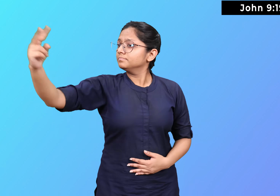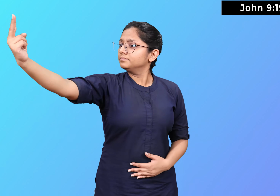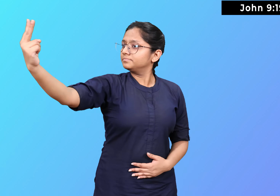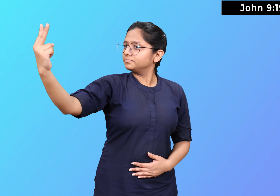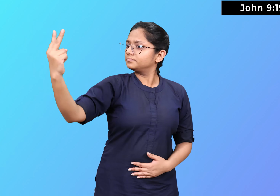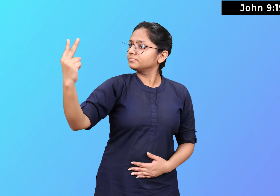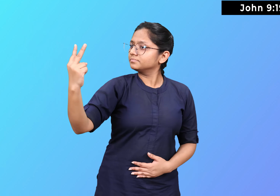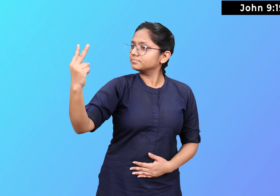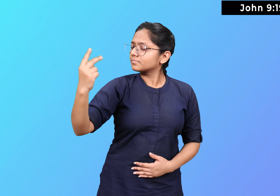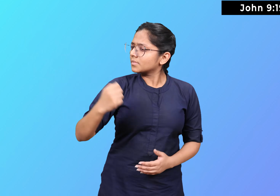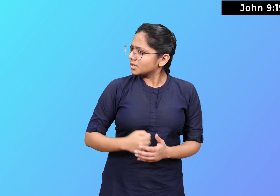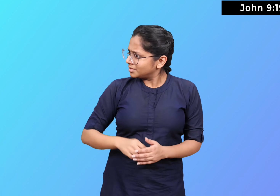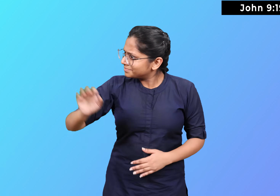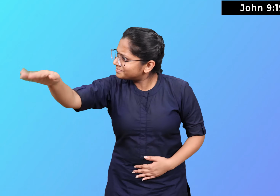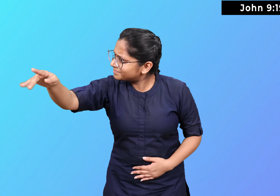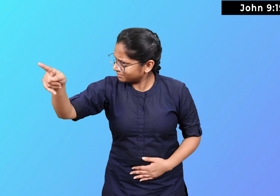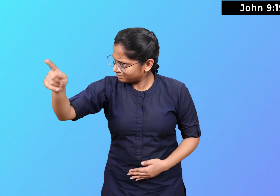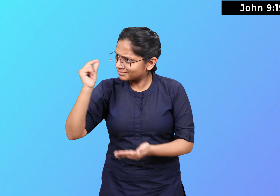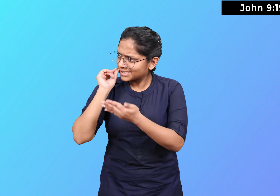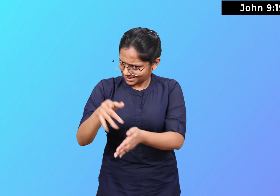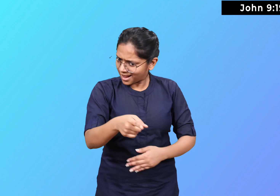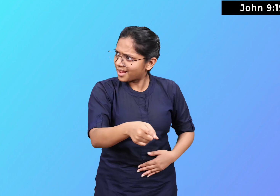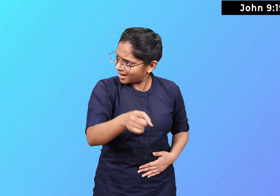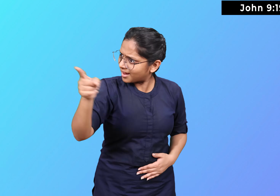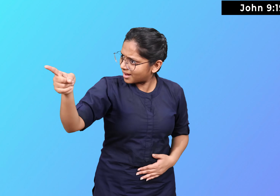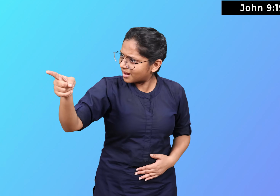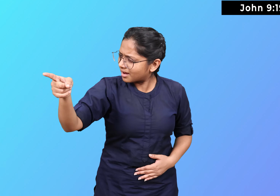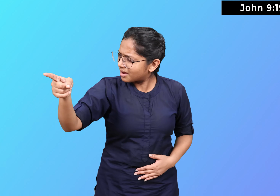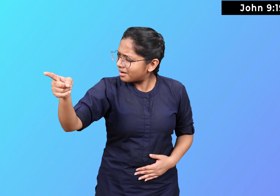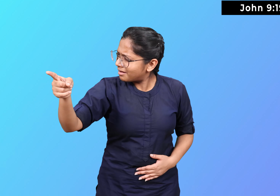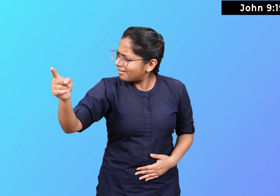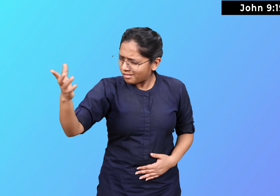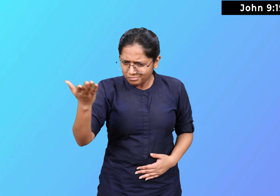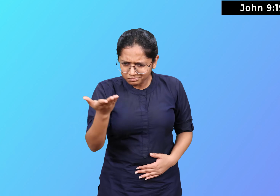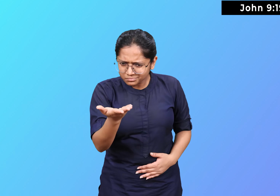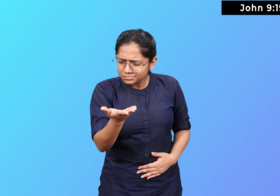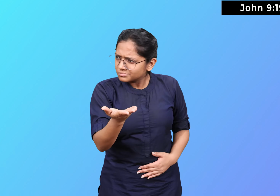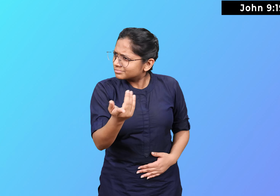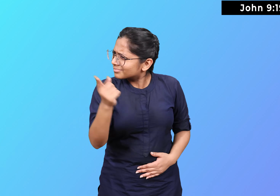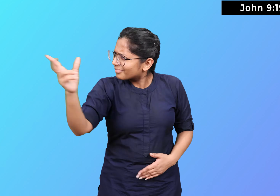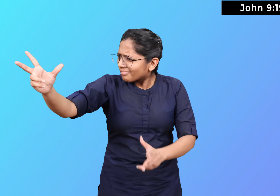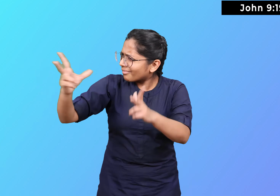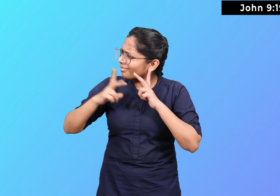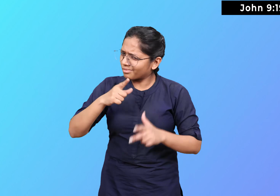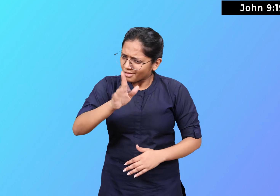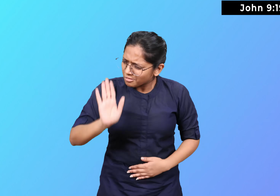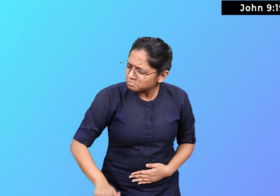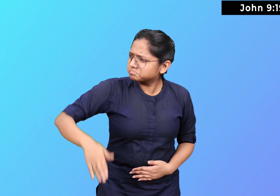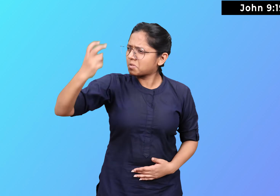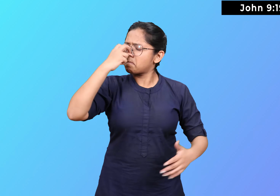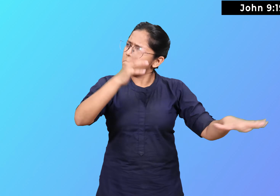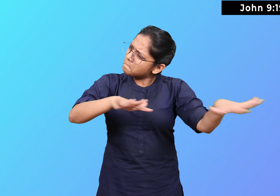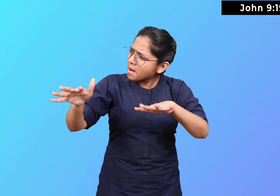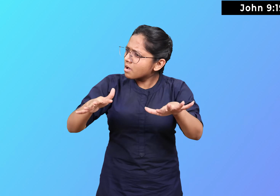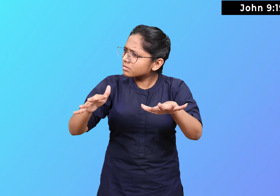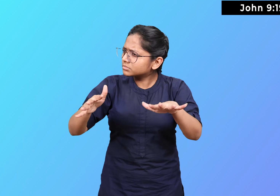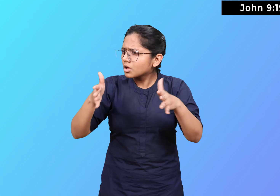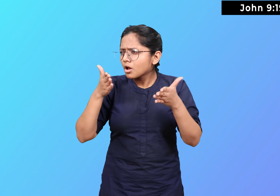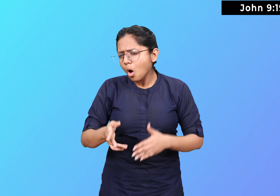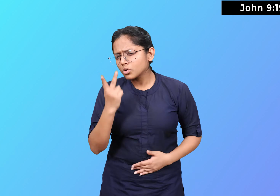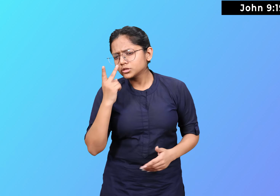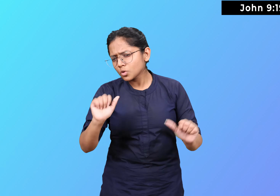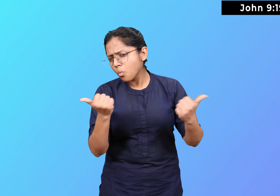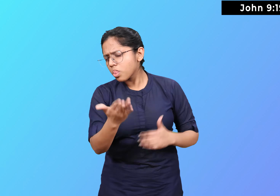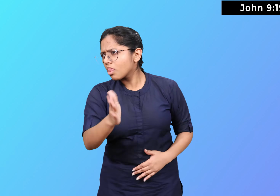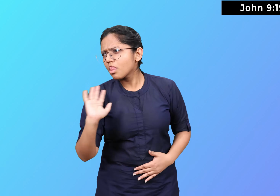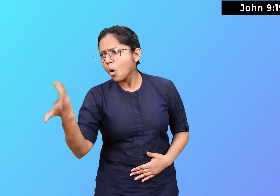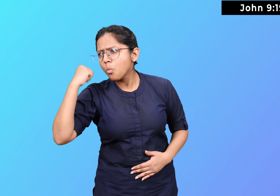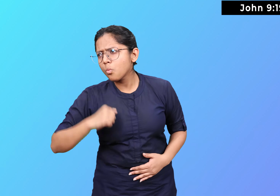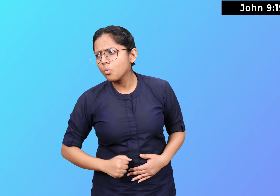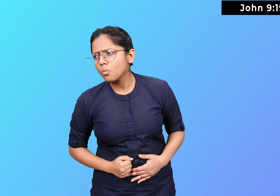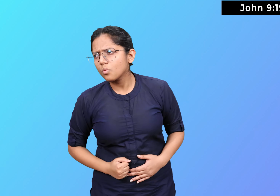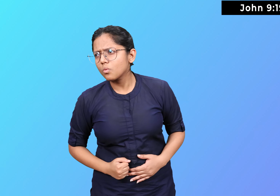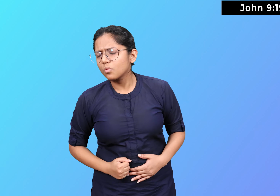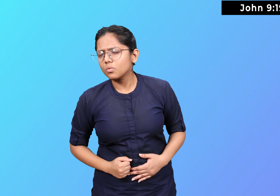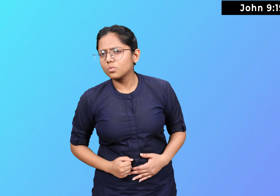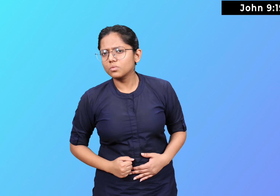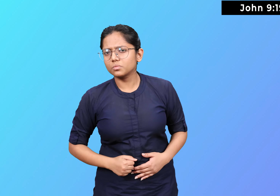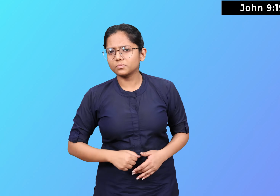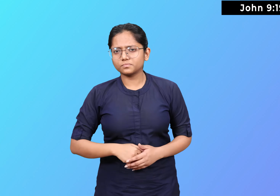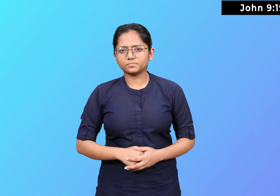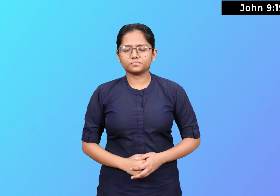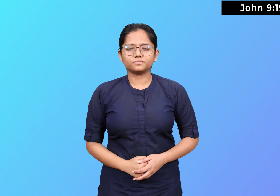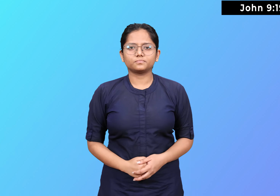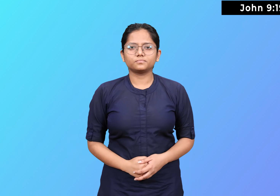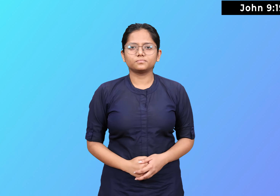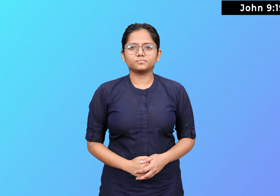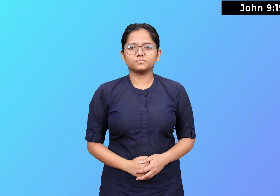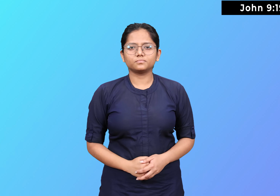They asked them, “Is this your son? You say he was born blind. So how can he see?”